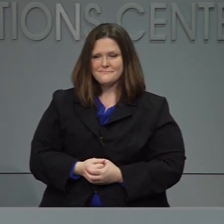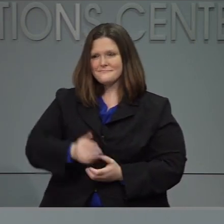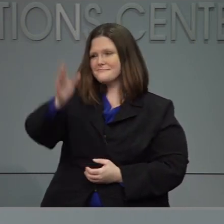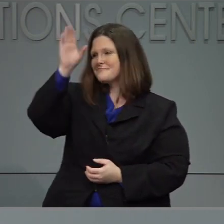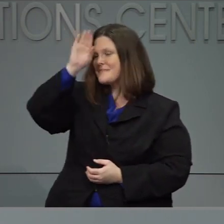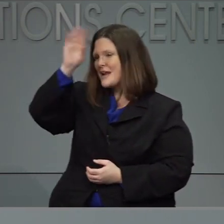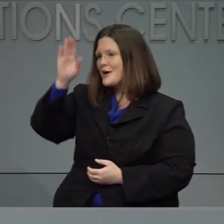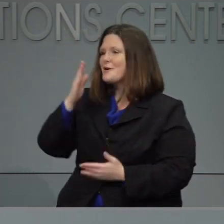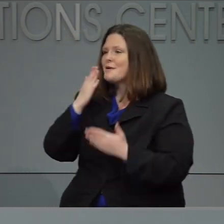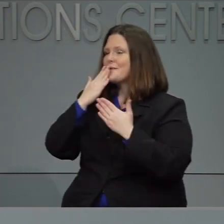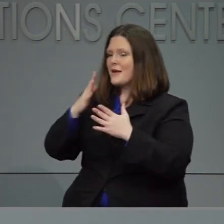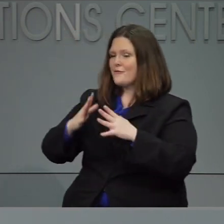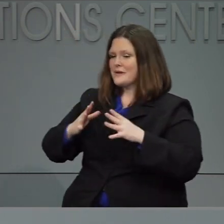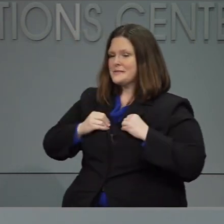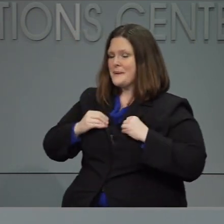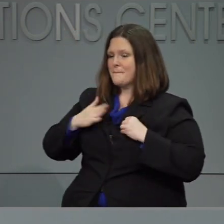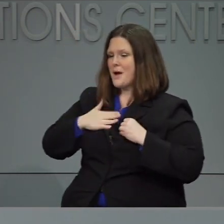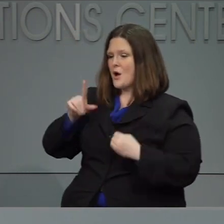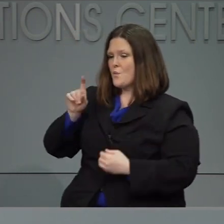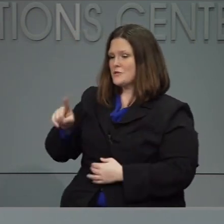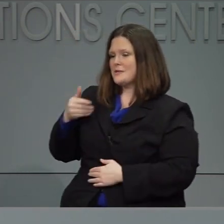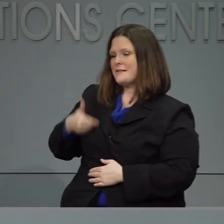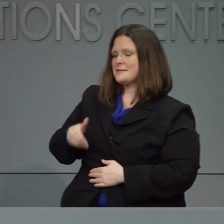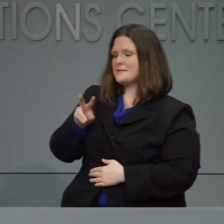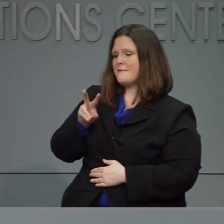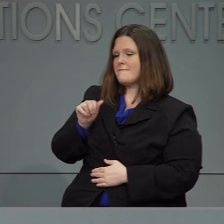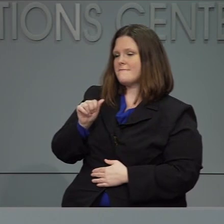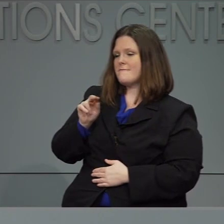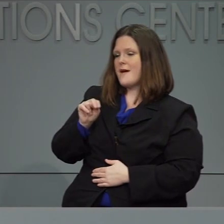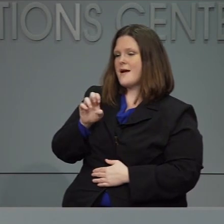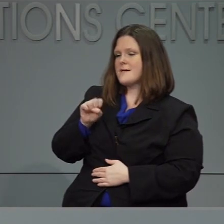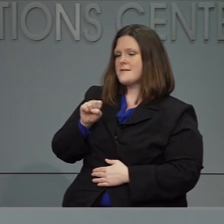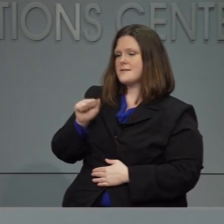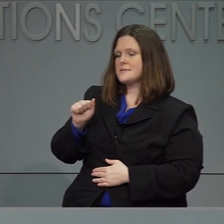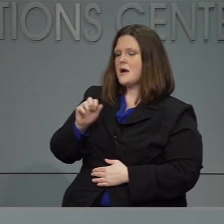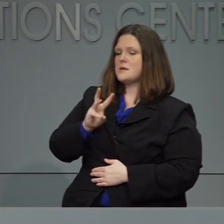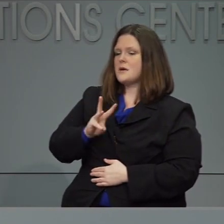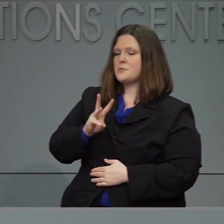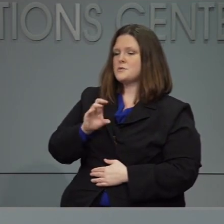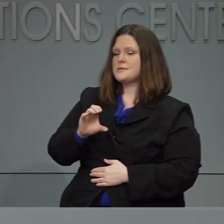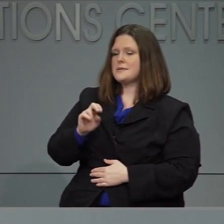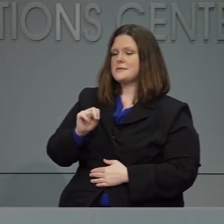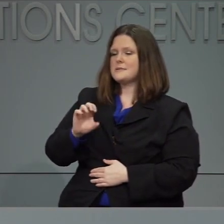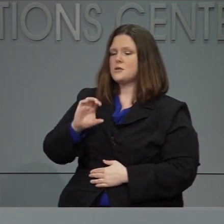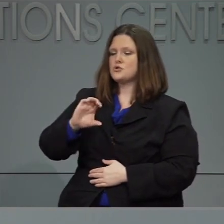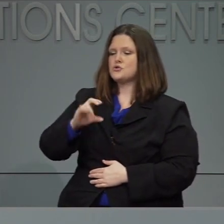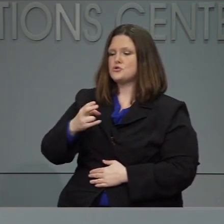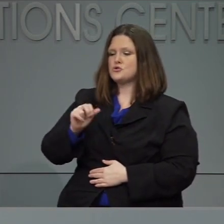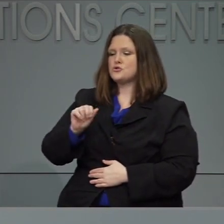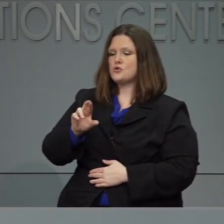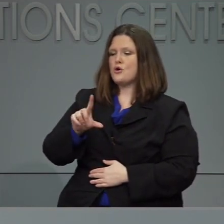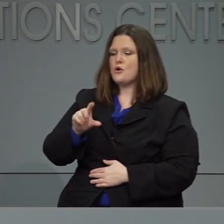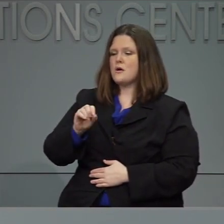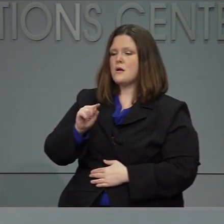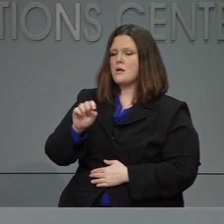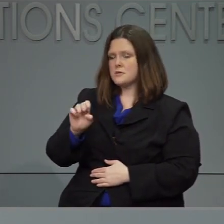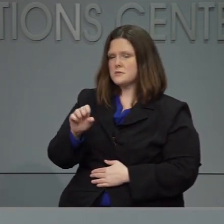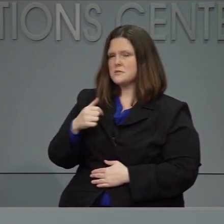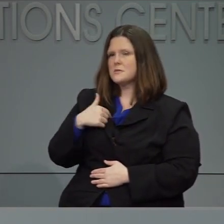HI THERE THANKS FOR TAKING MY QUESTION IS GOING FOR A 5TH WITH W UNC CHARLOTTE I DIDN'T WANT TO SPEAK A BIT MORE ON THE